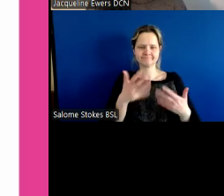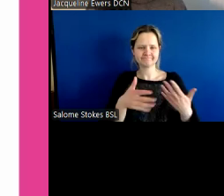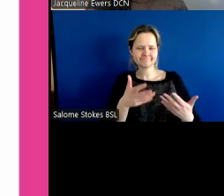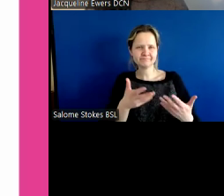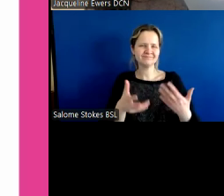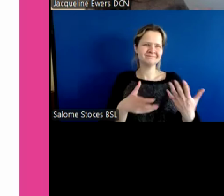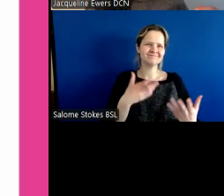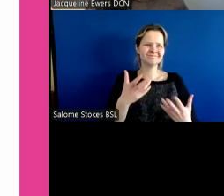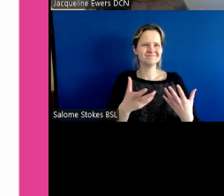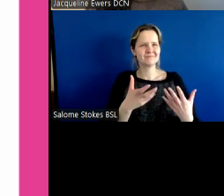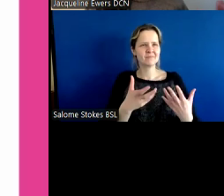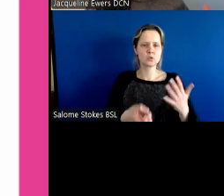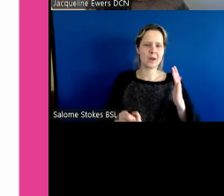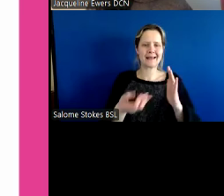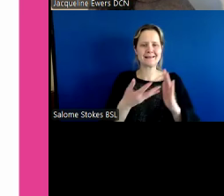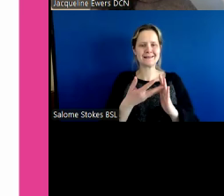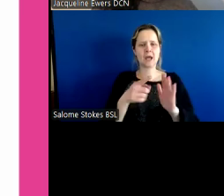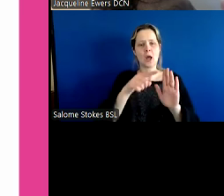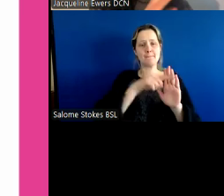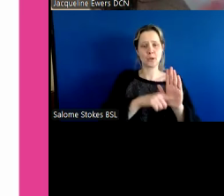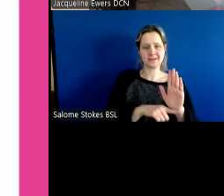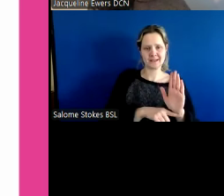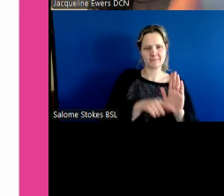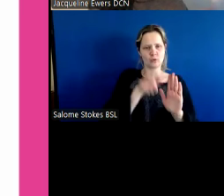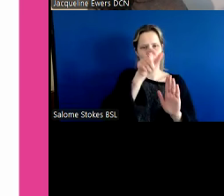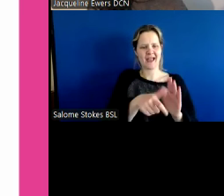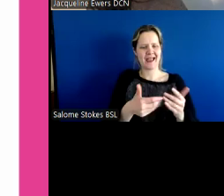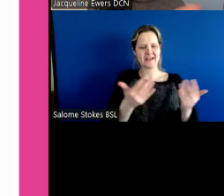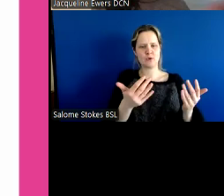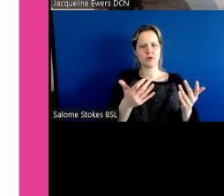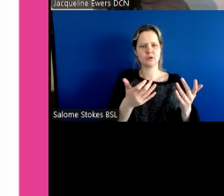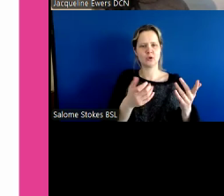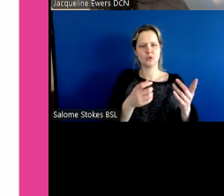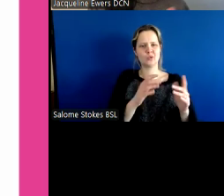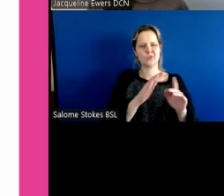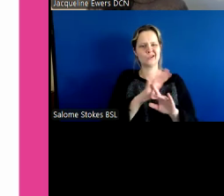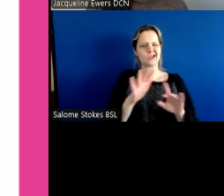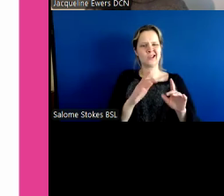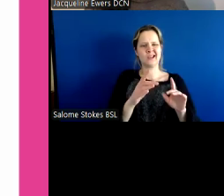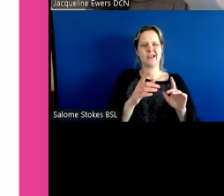for anybody who's ever become sort of dormant or lapsed or inactive on your list.